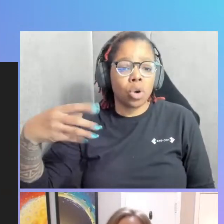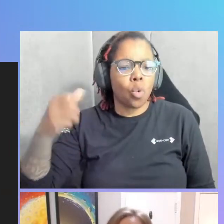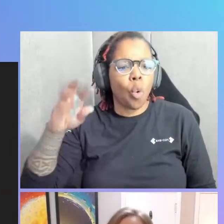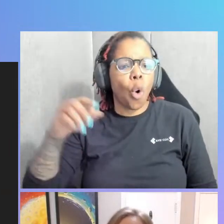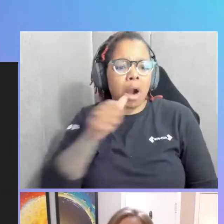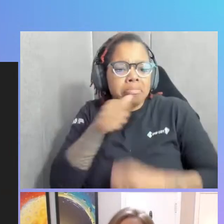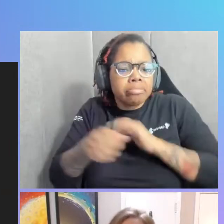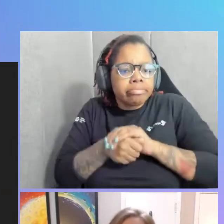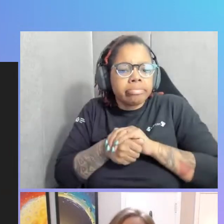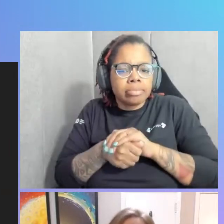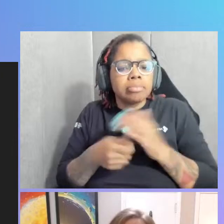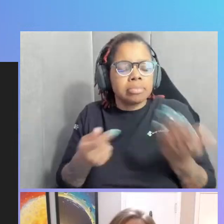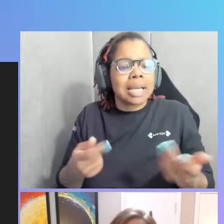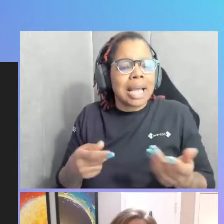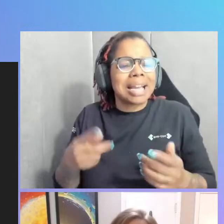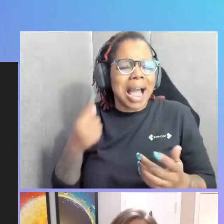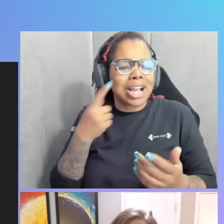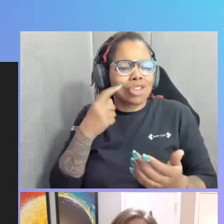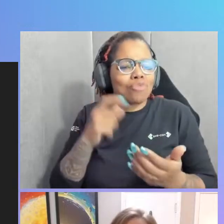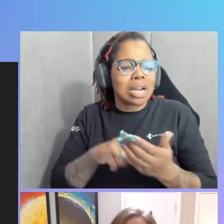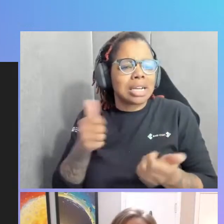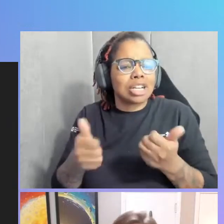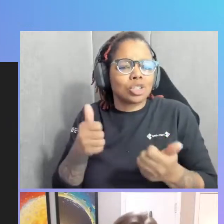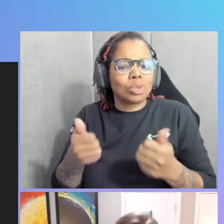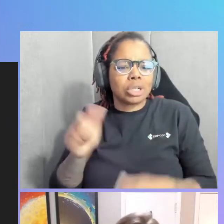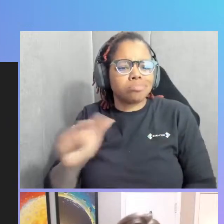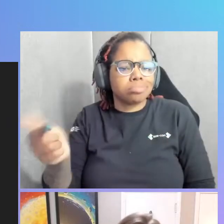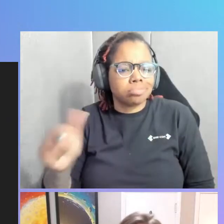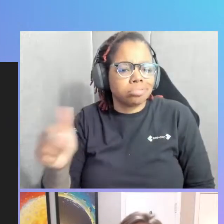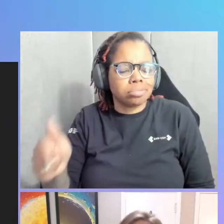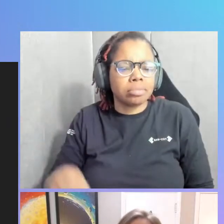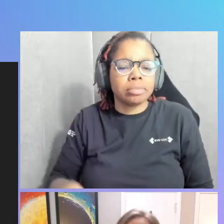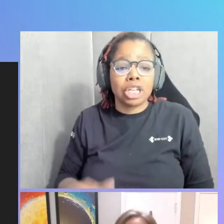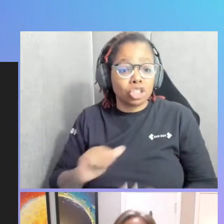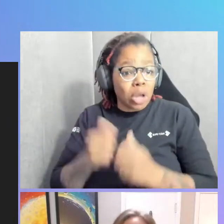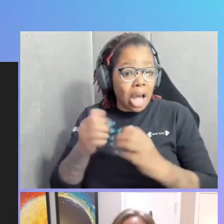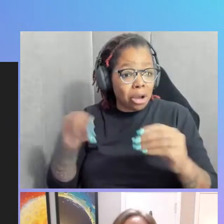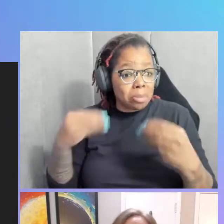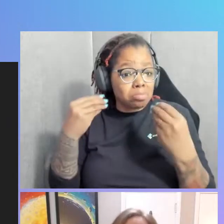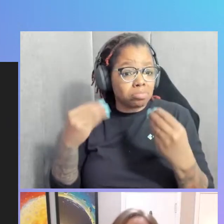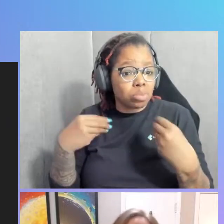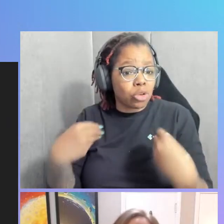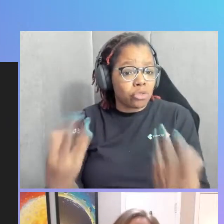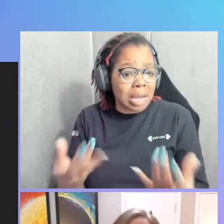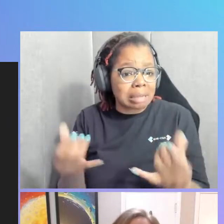use to toggle it. So how can we provide that same information to